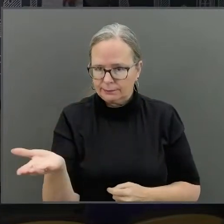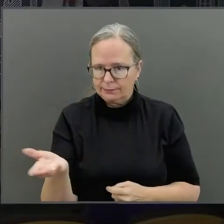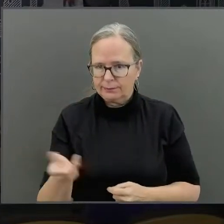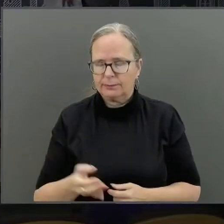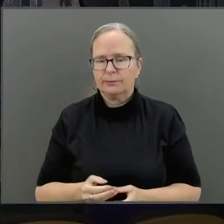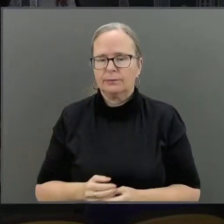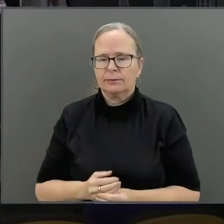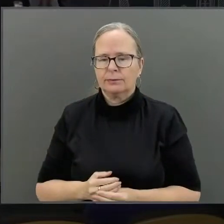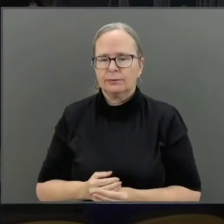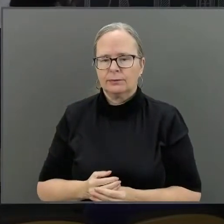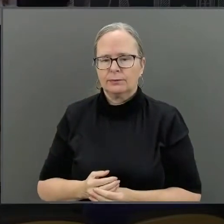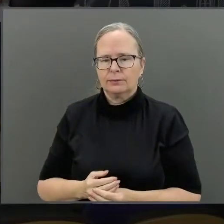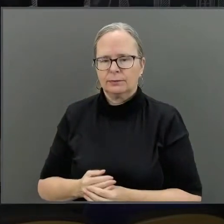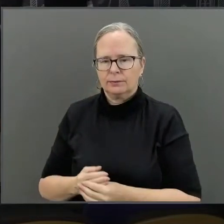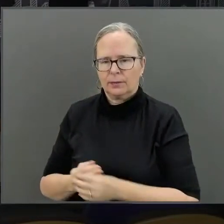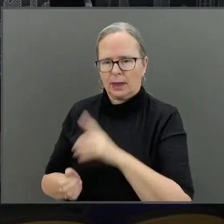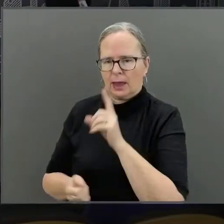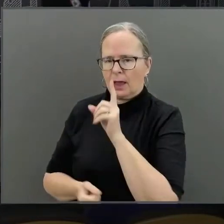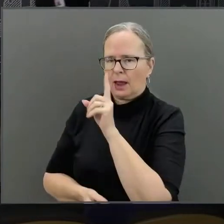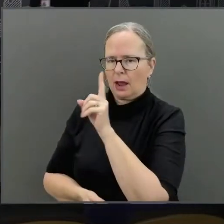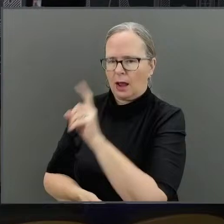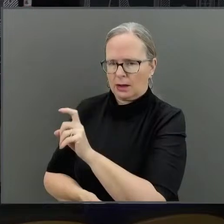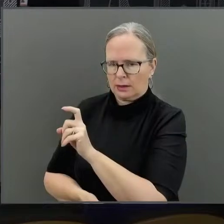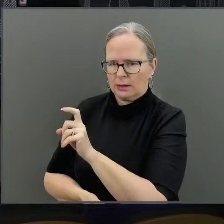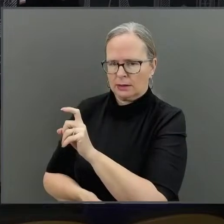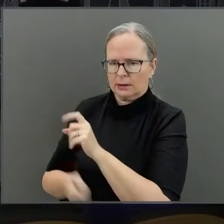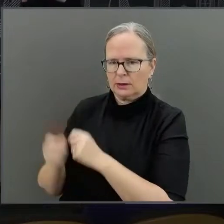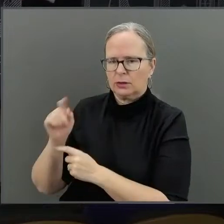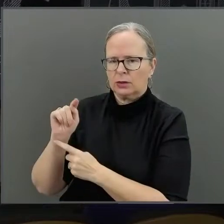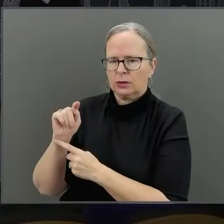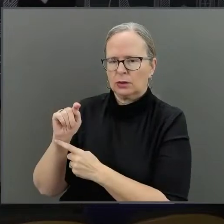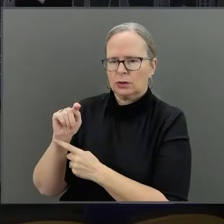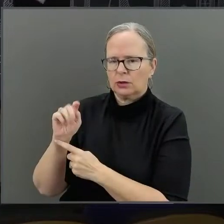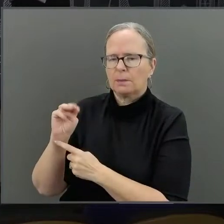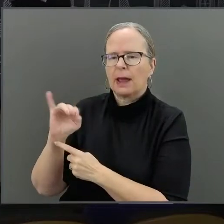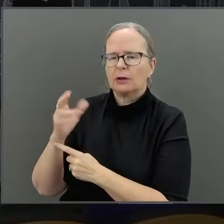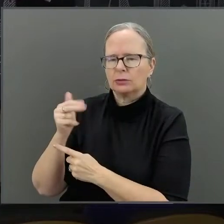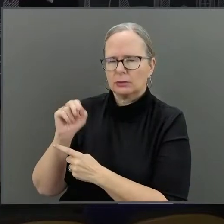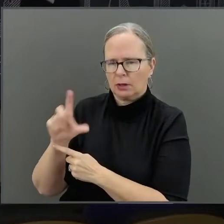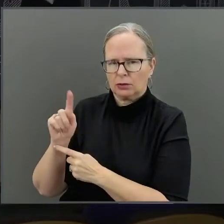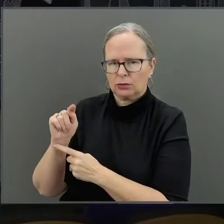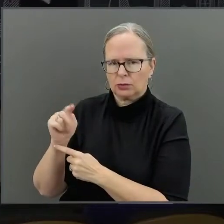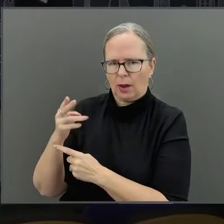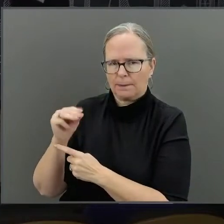um yesterday and in previous press conferences you mentioned that there's 5,000 km of Pipeline and